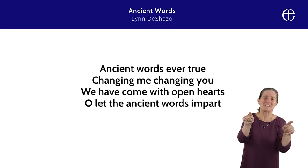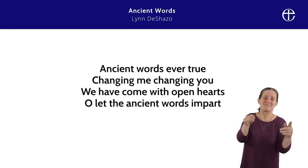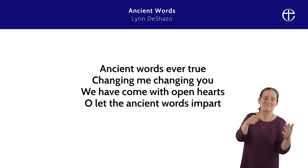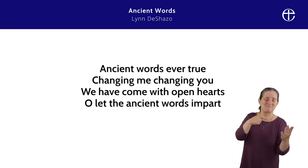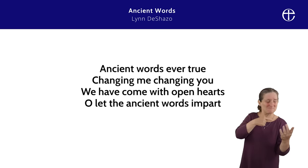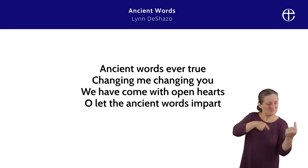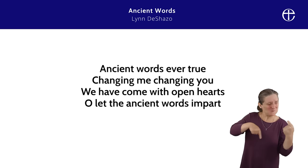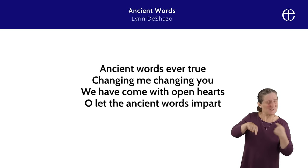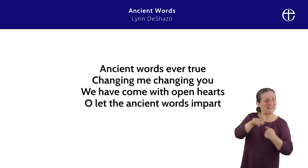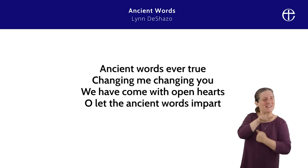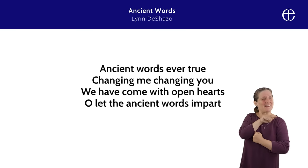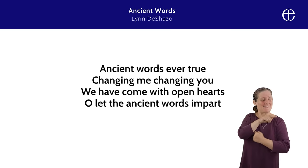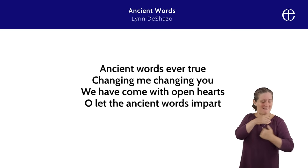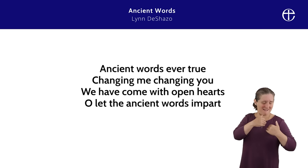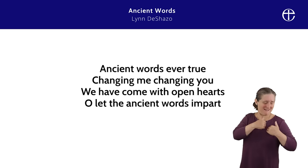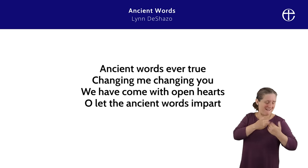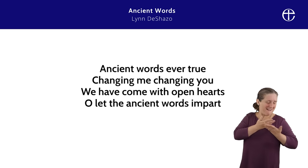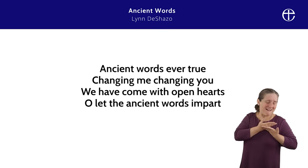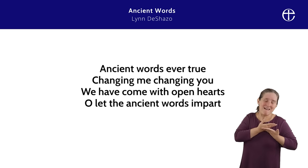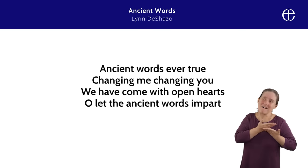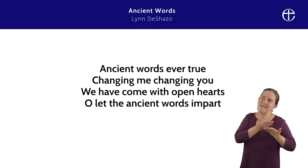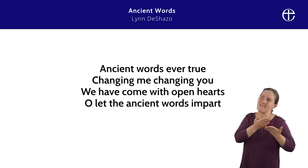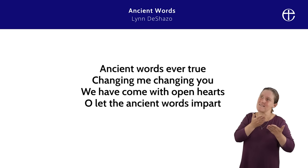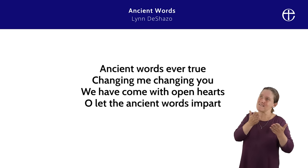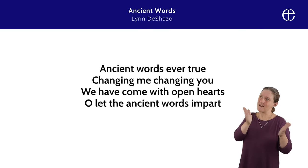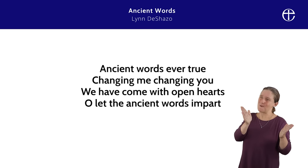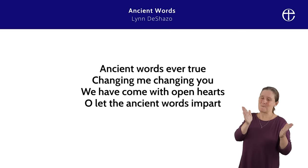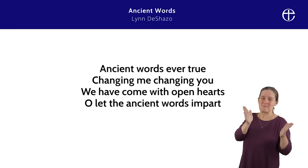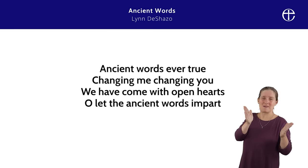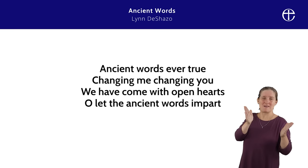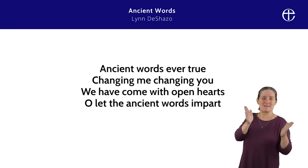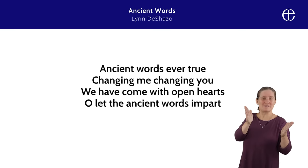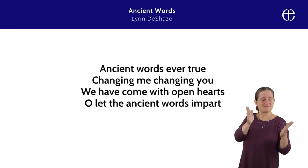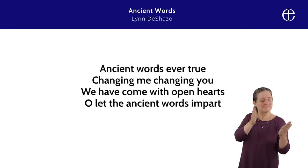We have come with open hearts